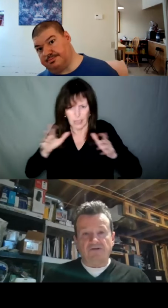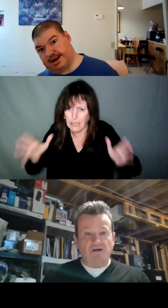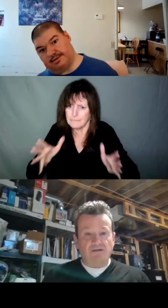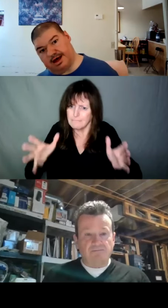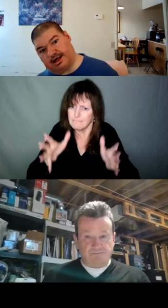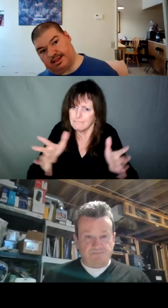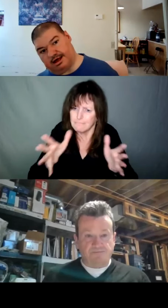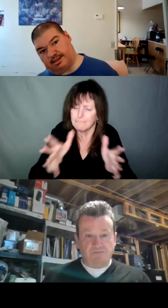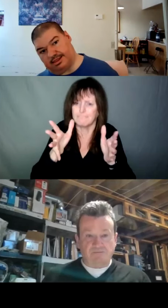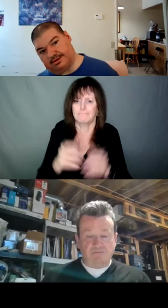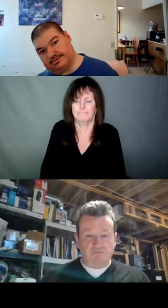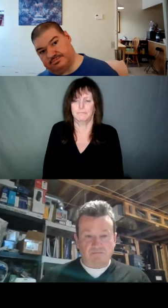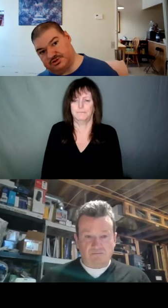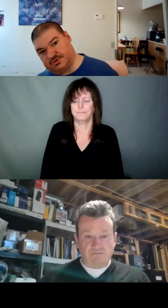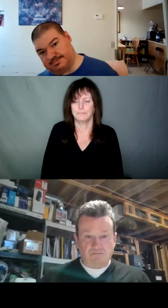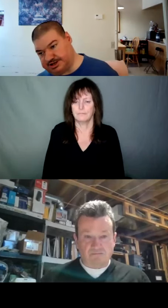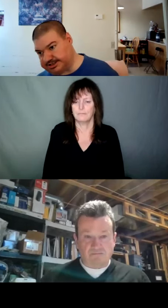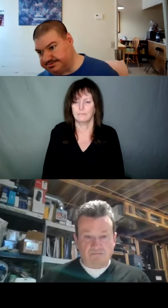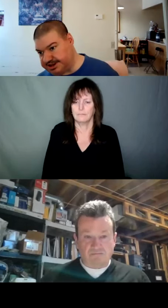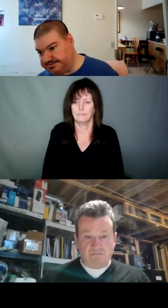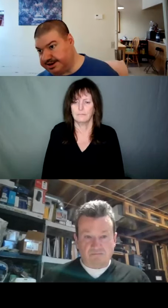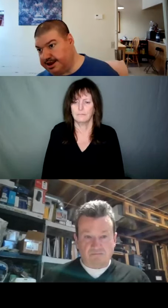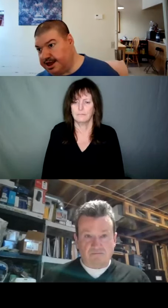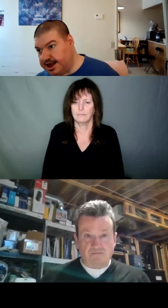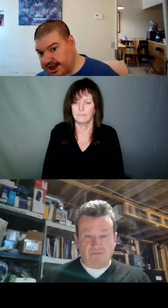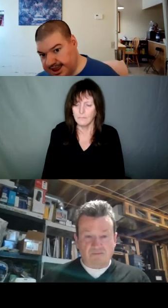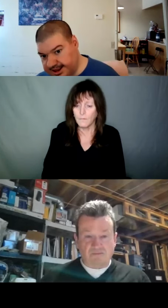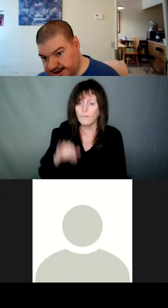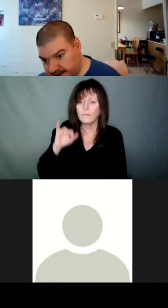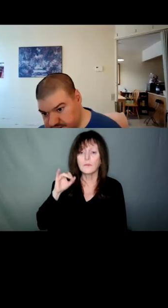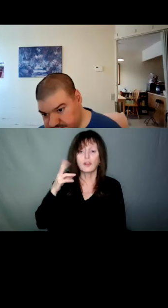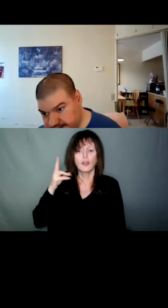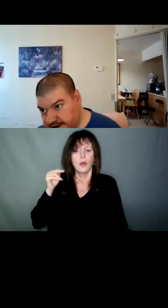. Exercise, destress , keep immunizations up-to- date, get your annual flu shot